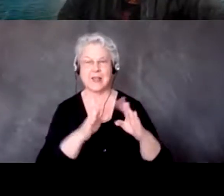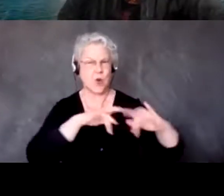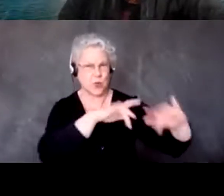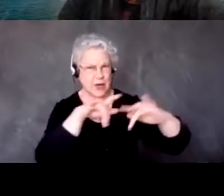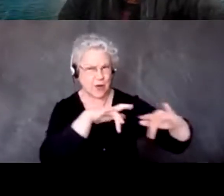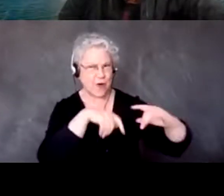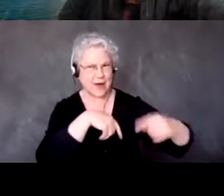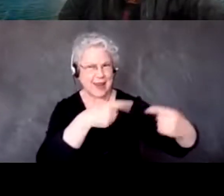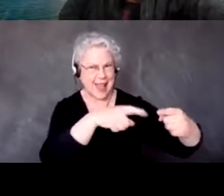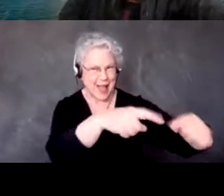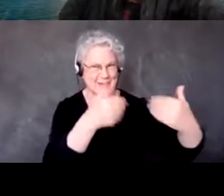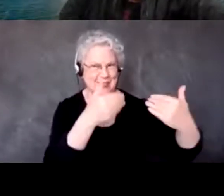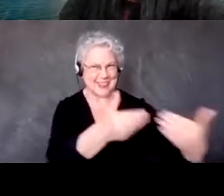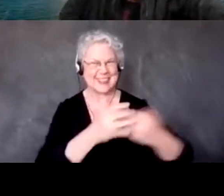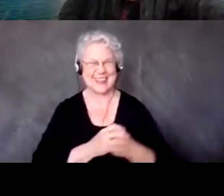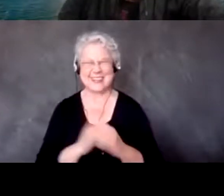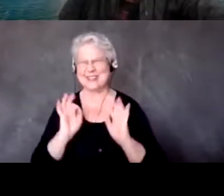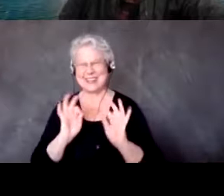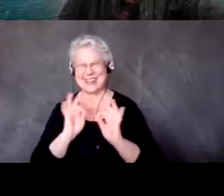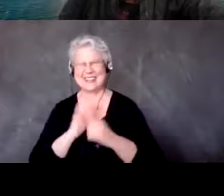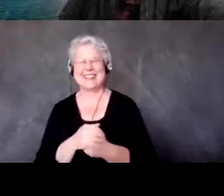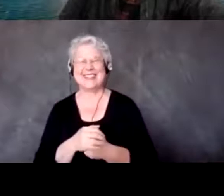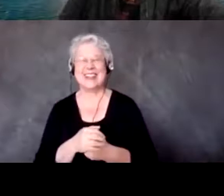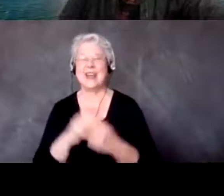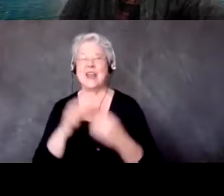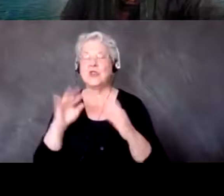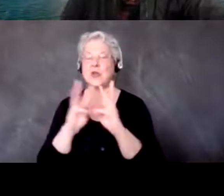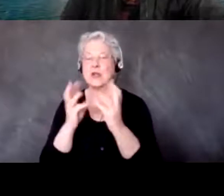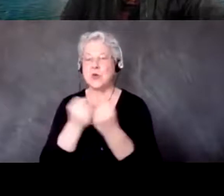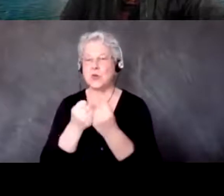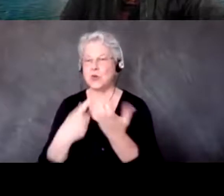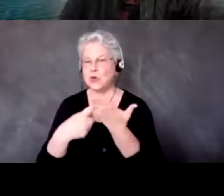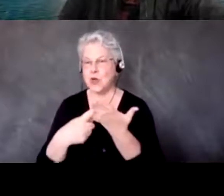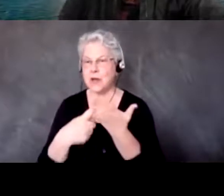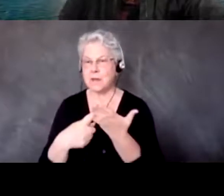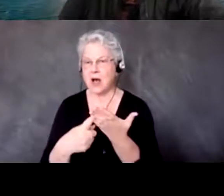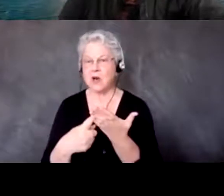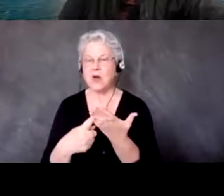Dana Moraes: We're being recorded. Fantastic. So this session is going to talk about understanding